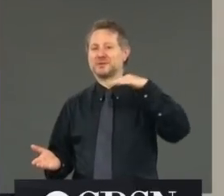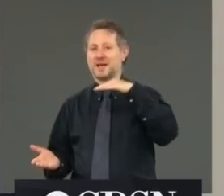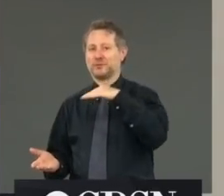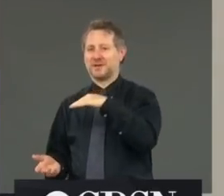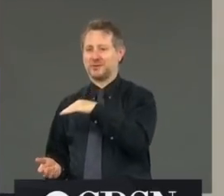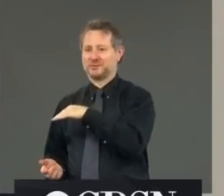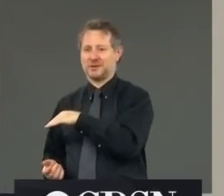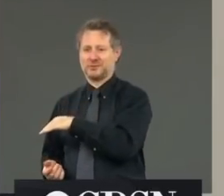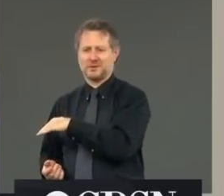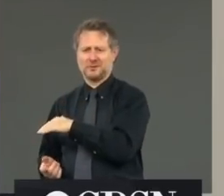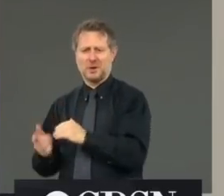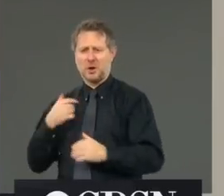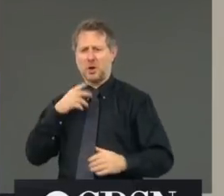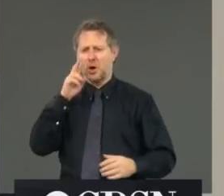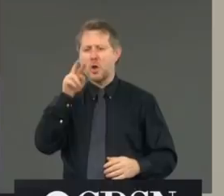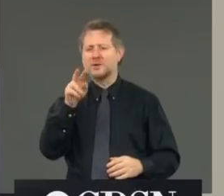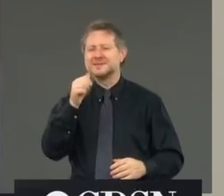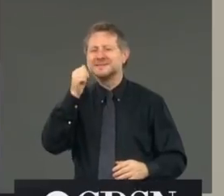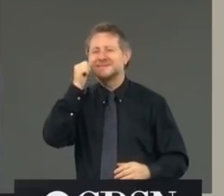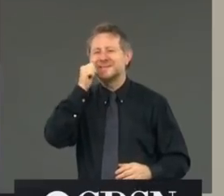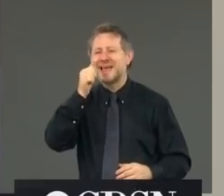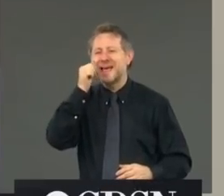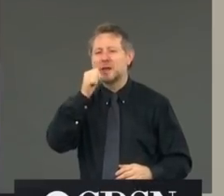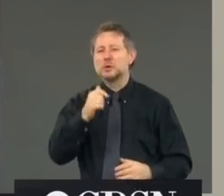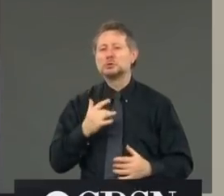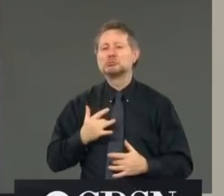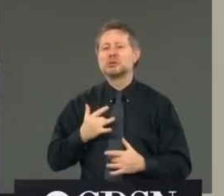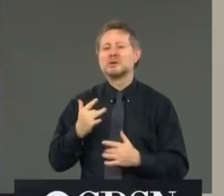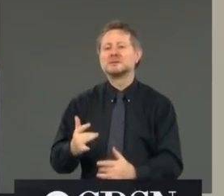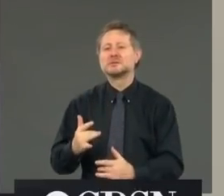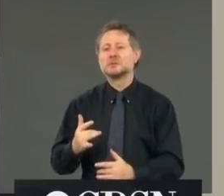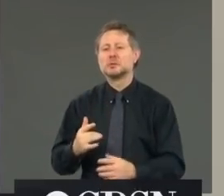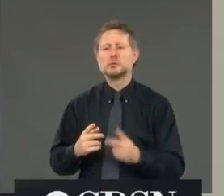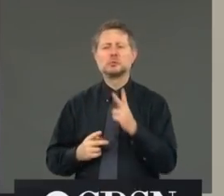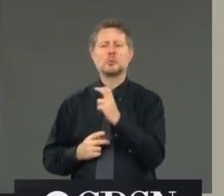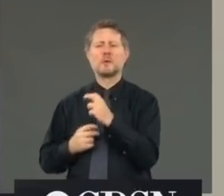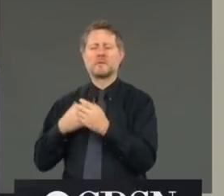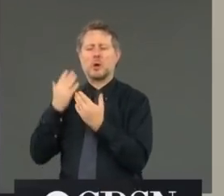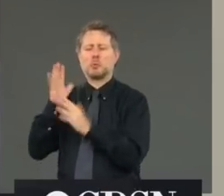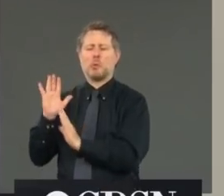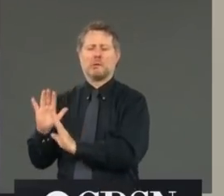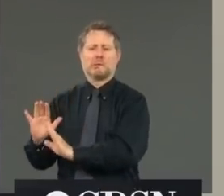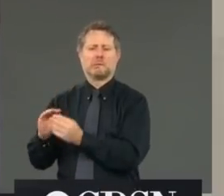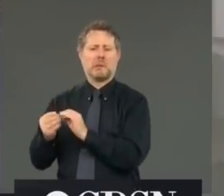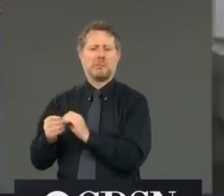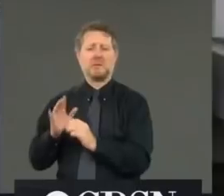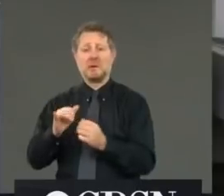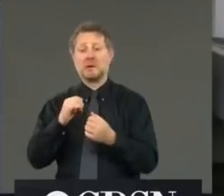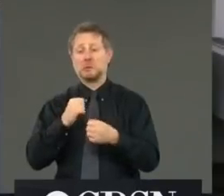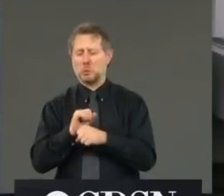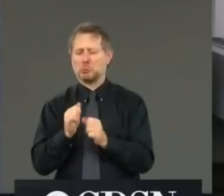ARE COUNSEL 76. WORKING AS A DECLINE IS NOT EFFECTIVE. ARE YOU ALIGNED ON THAT POINT?